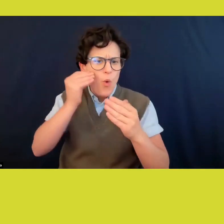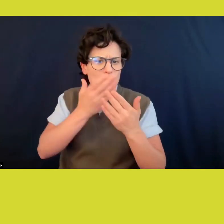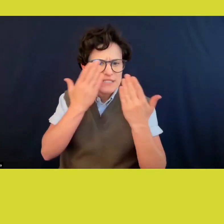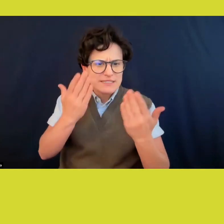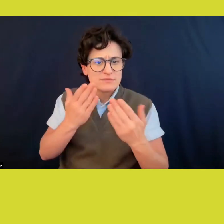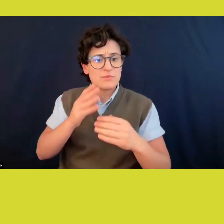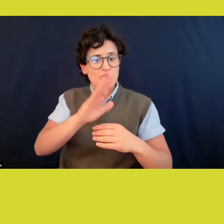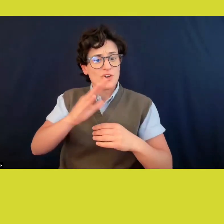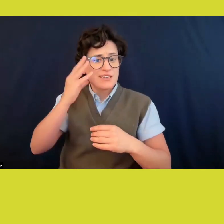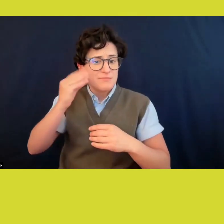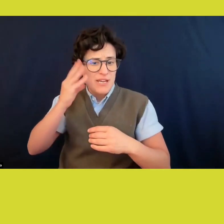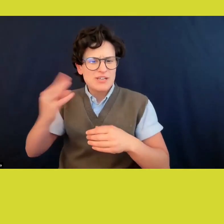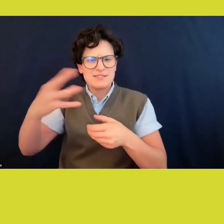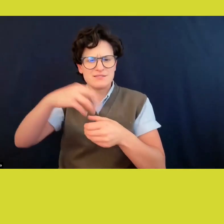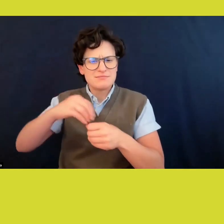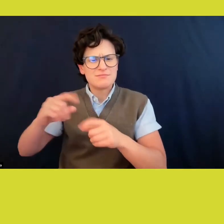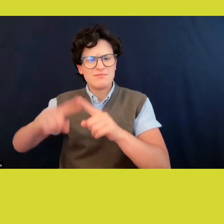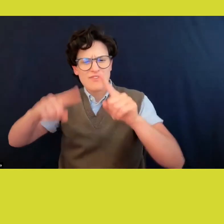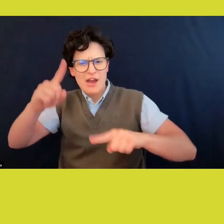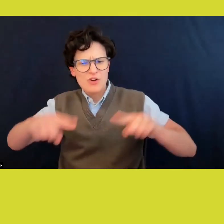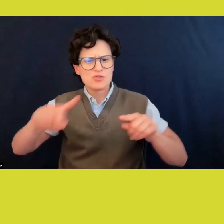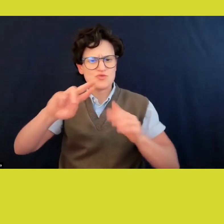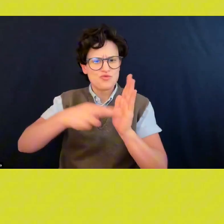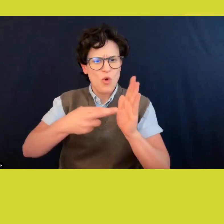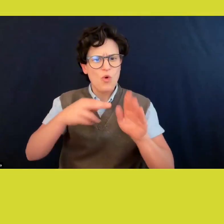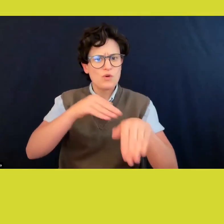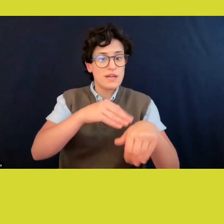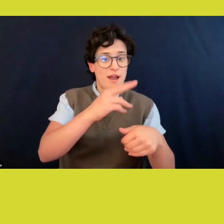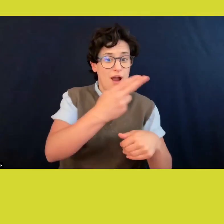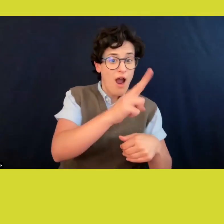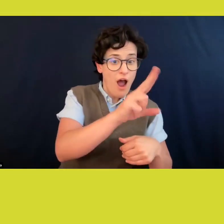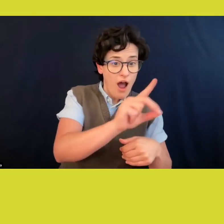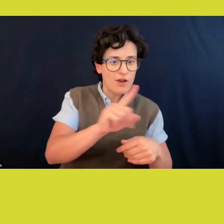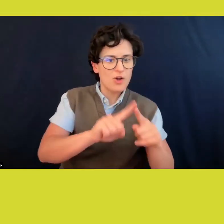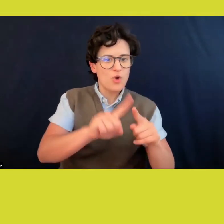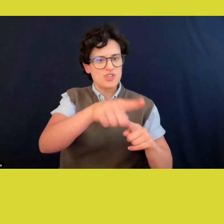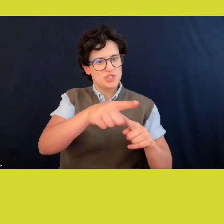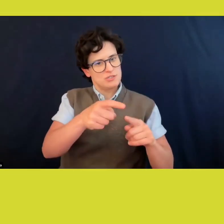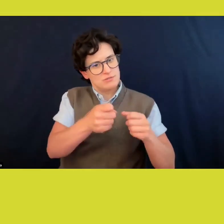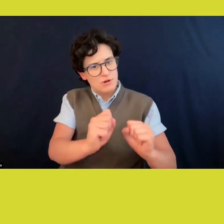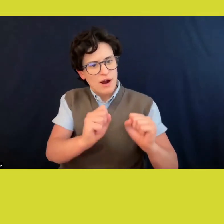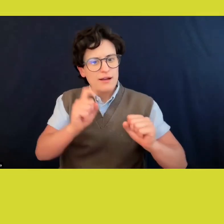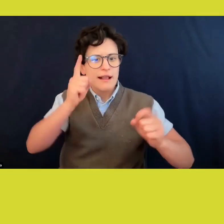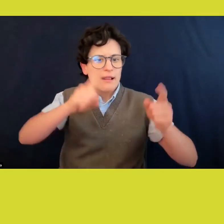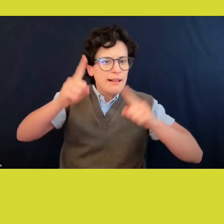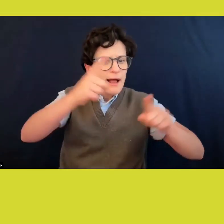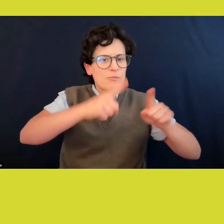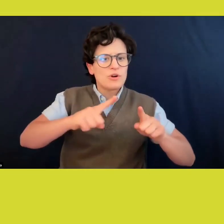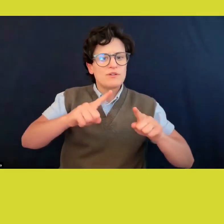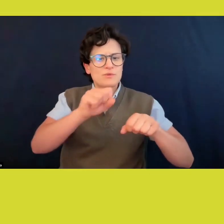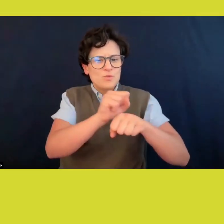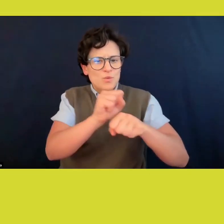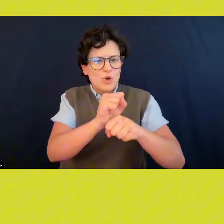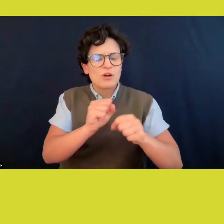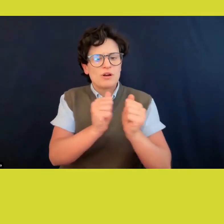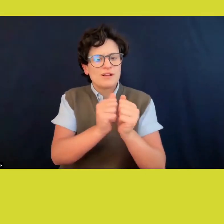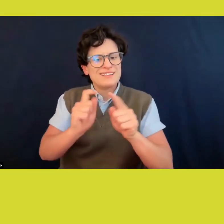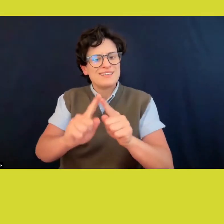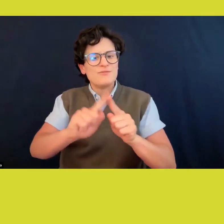sought to codify national best practices. And then Rachelle Ellison is a speaker and